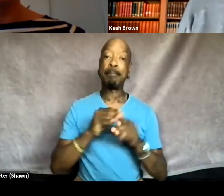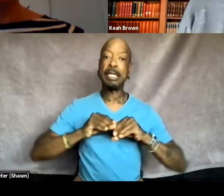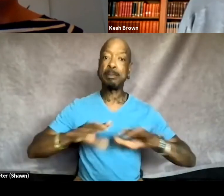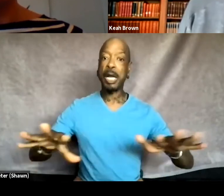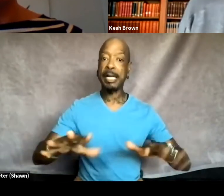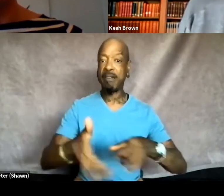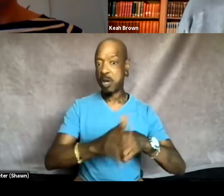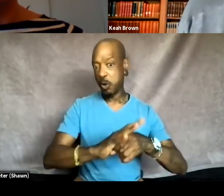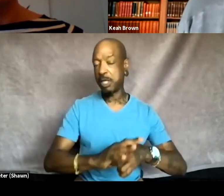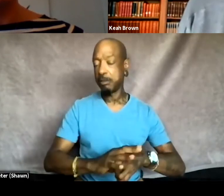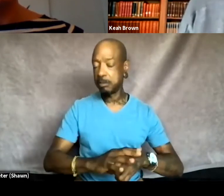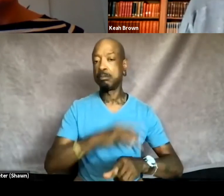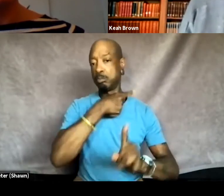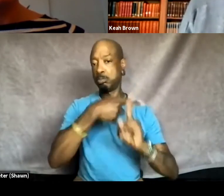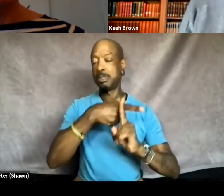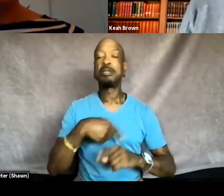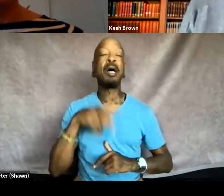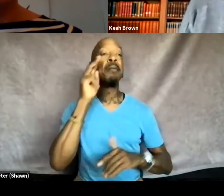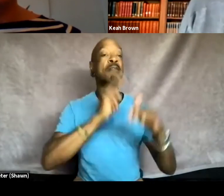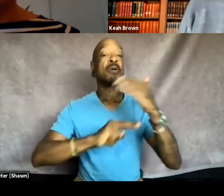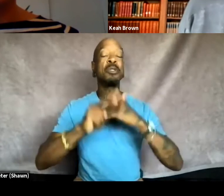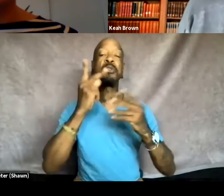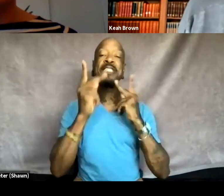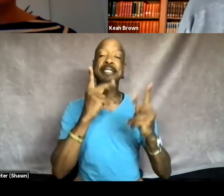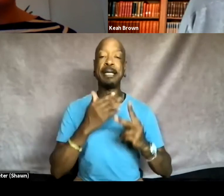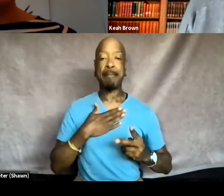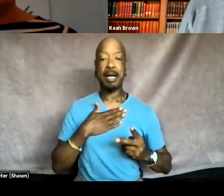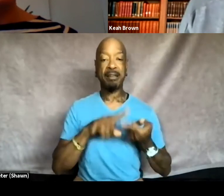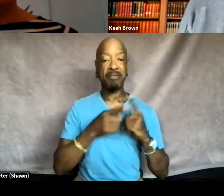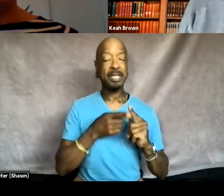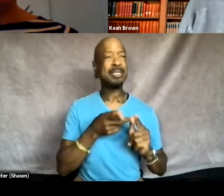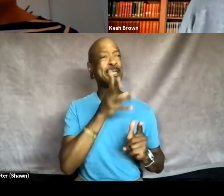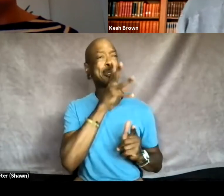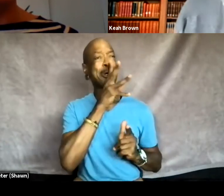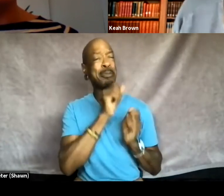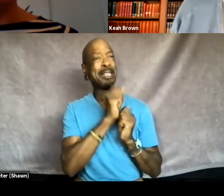to visiting my friends and like hugging them for two hours straight and then also concerts